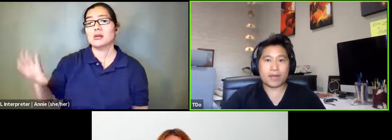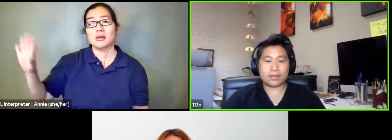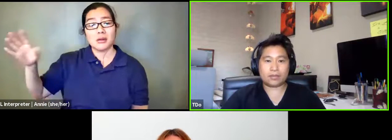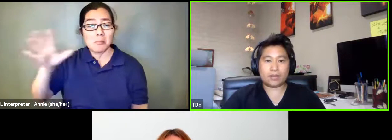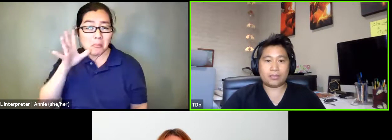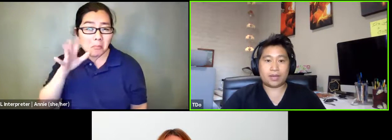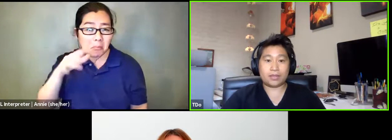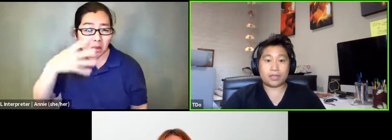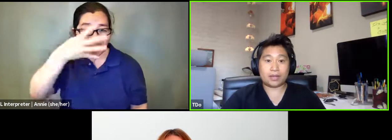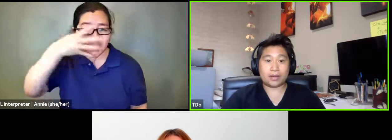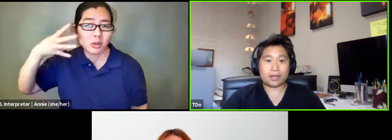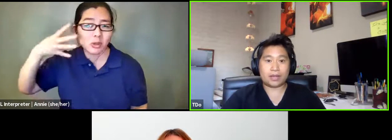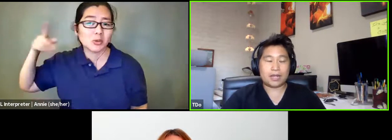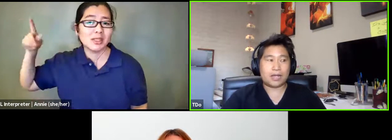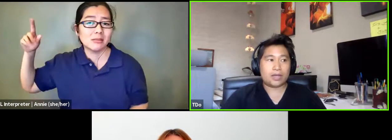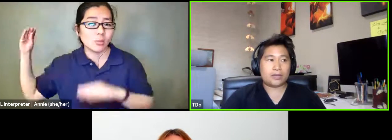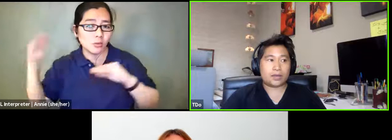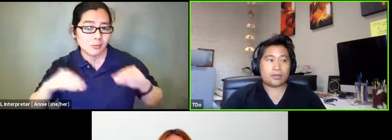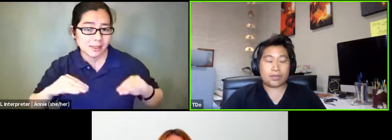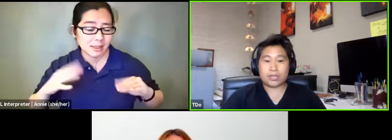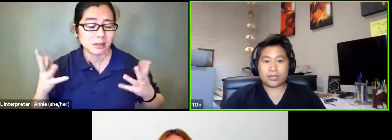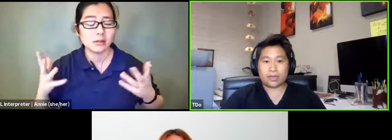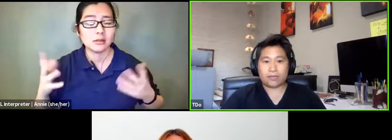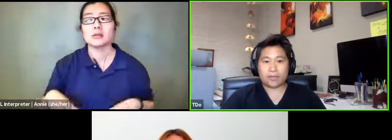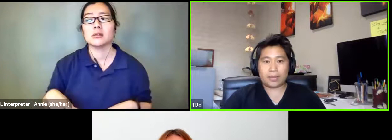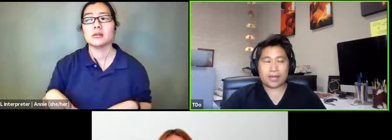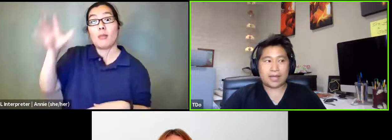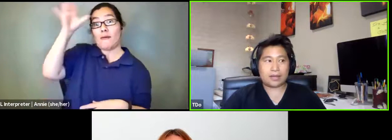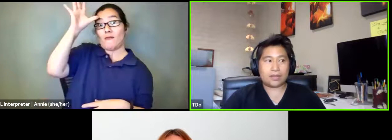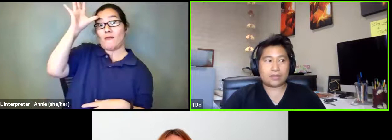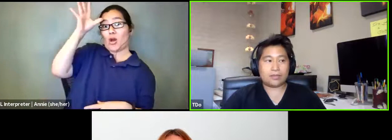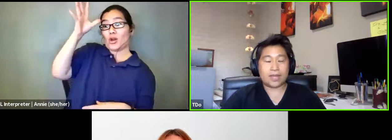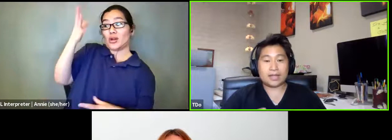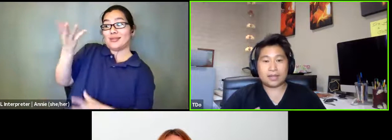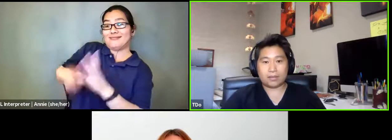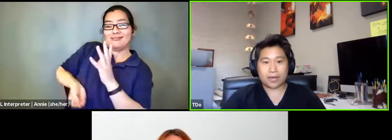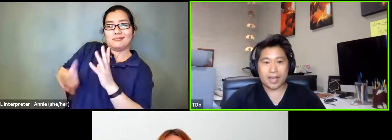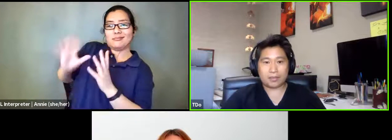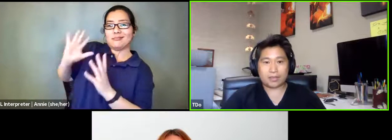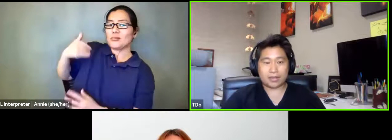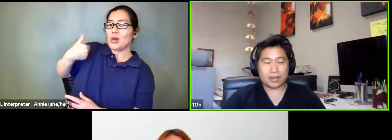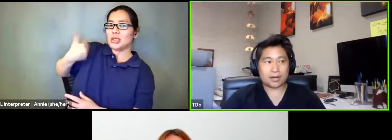passed away when I was younger. She is all the family I have so if anything happened to her